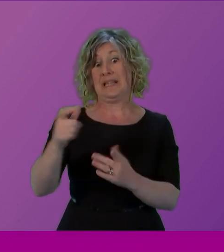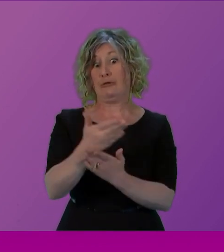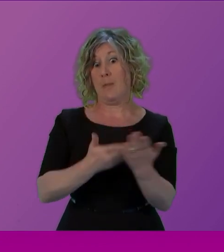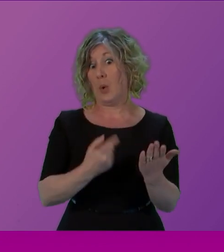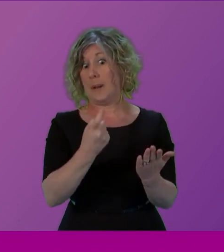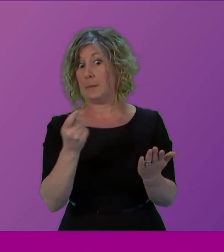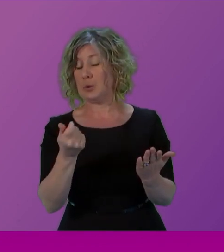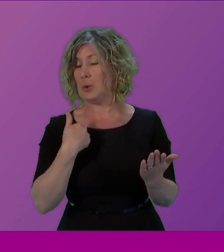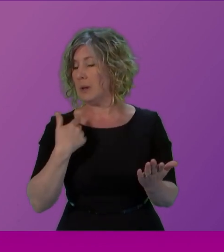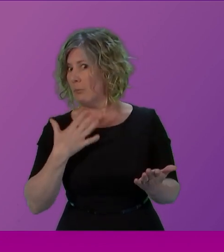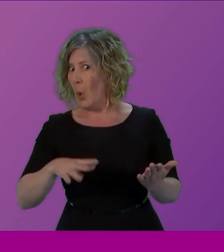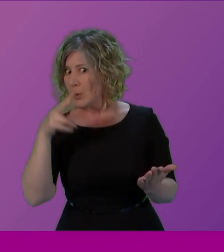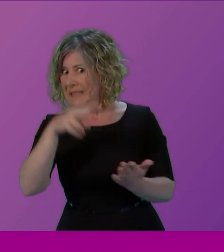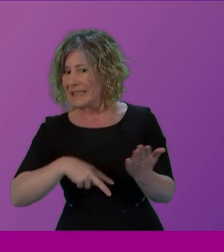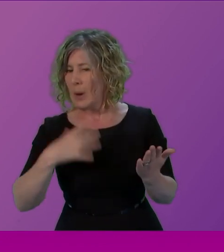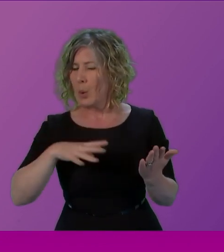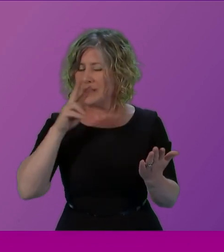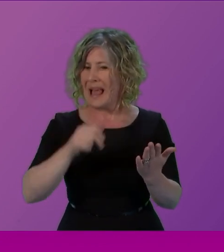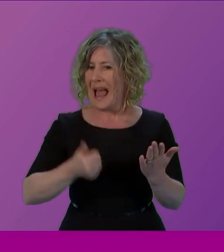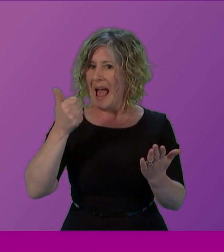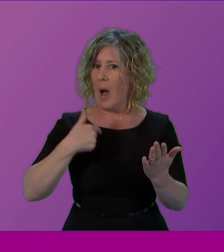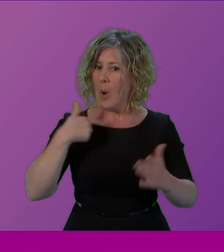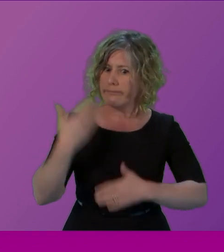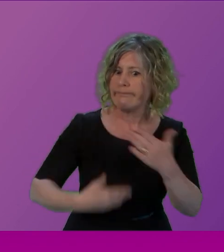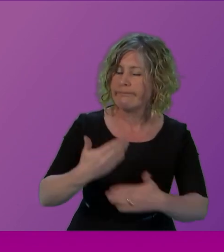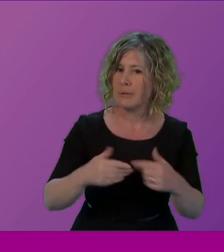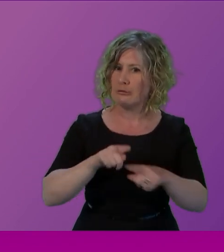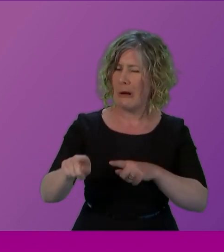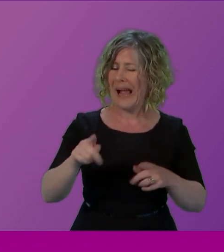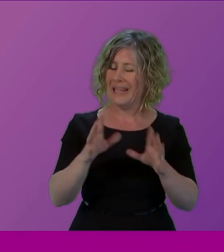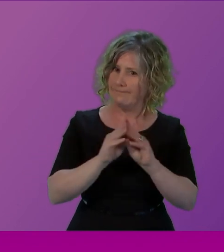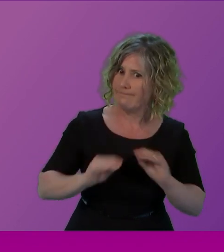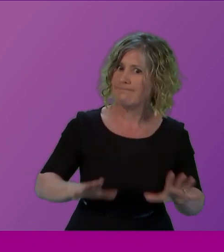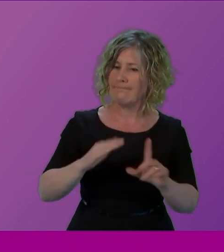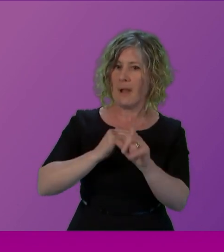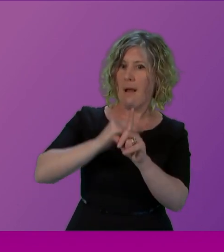leads to accelerated action to tackle the climate emergency on a global scale.